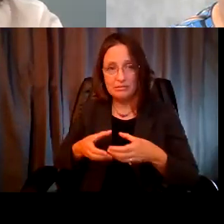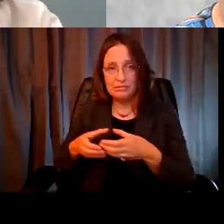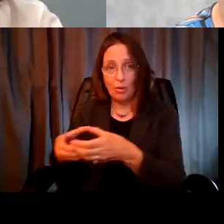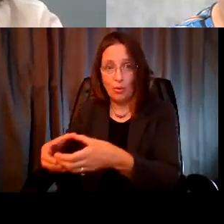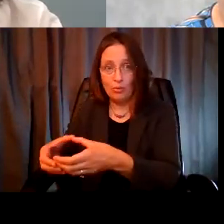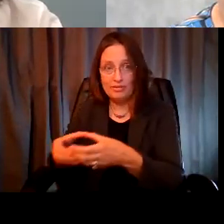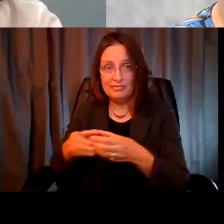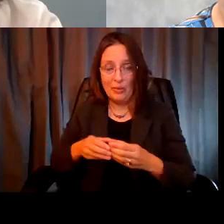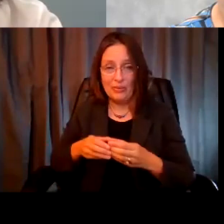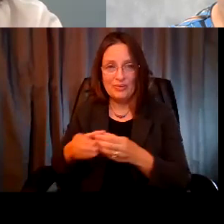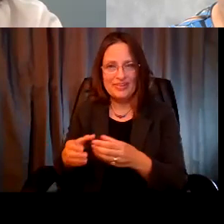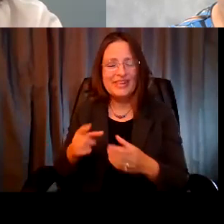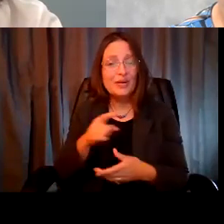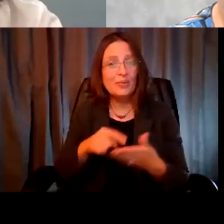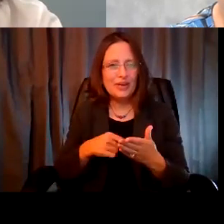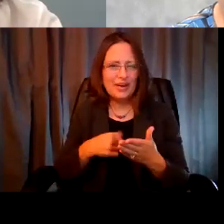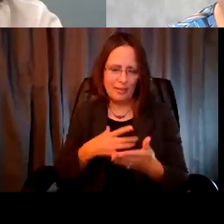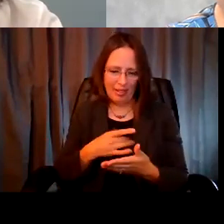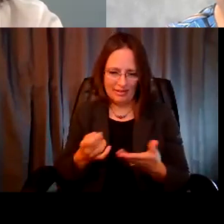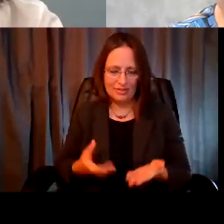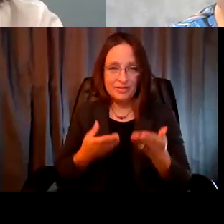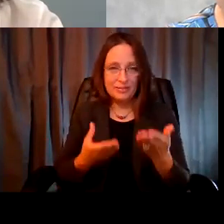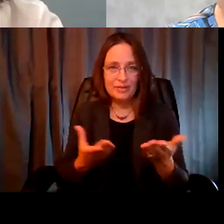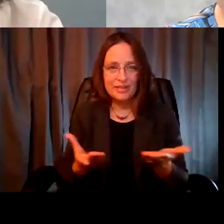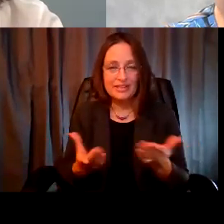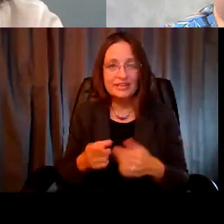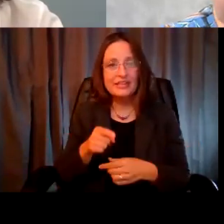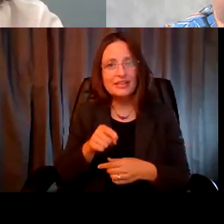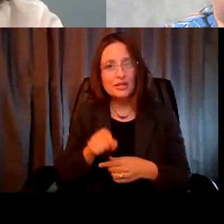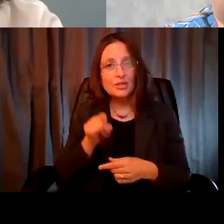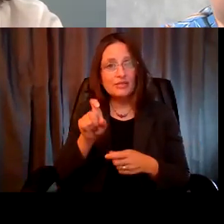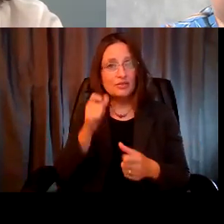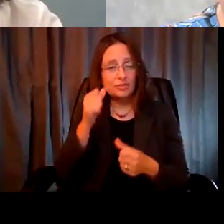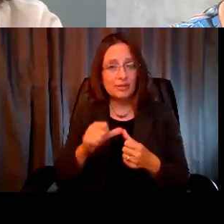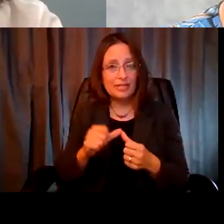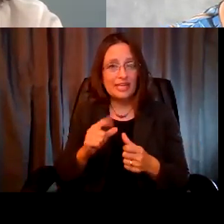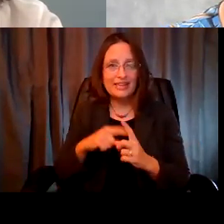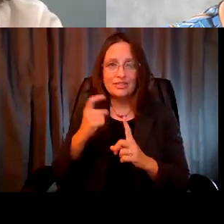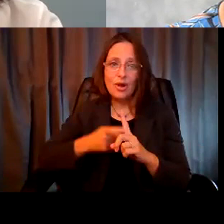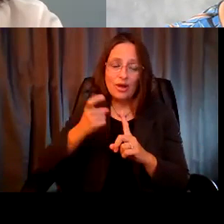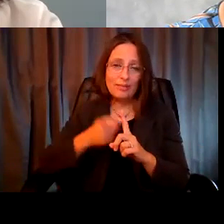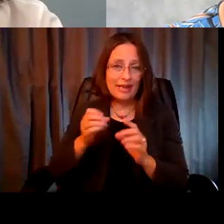happy to address. Stay tuned, we're planning to have more webinars on this and other topics.